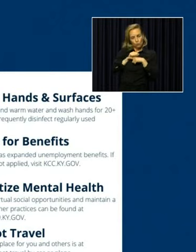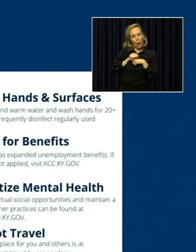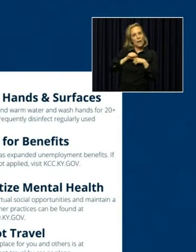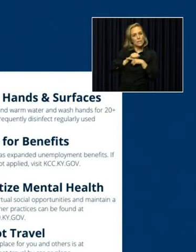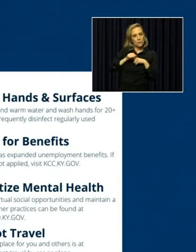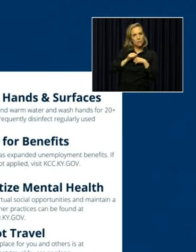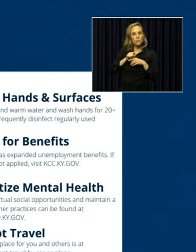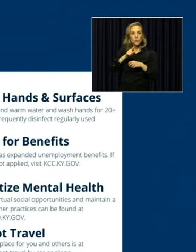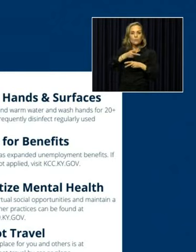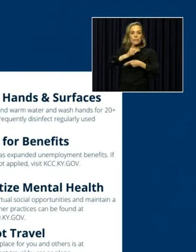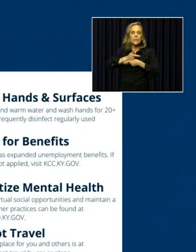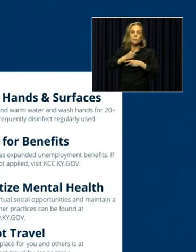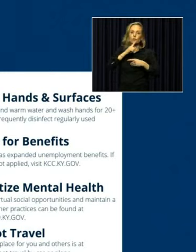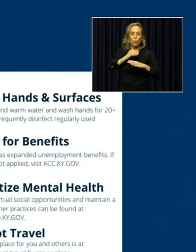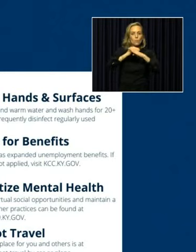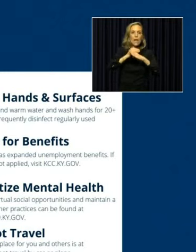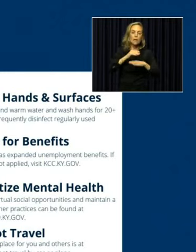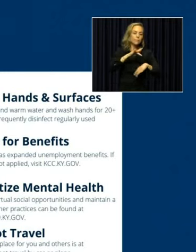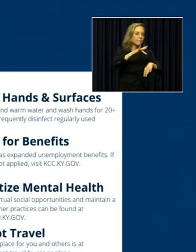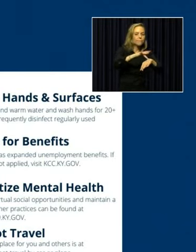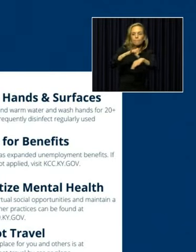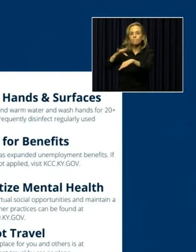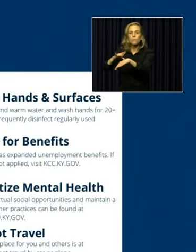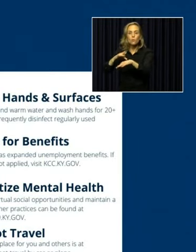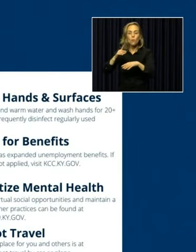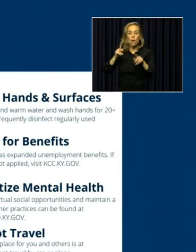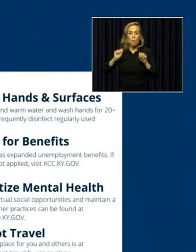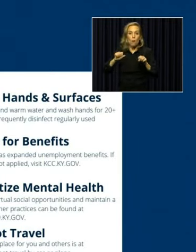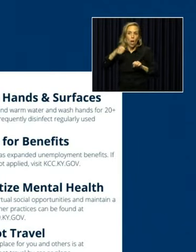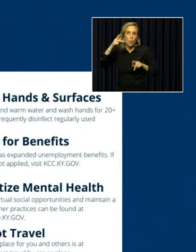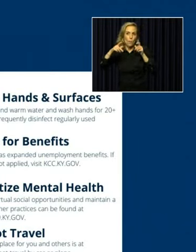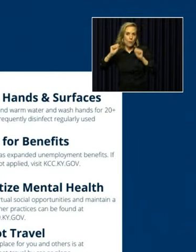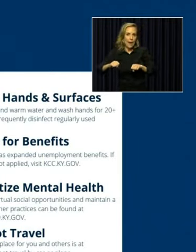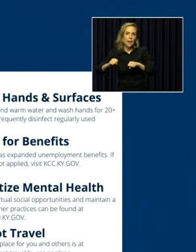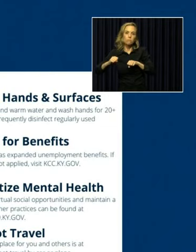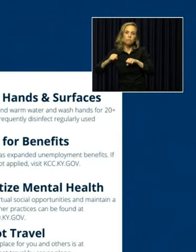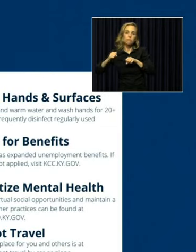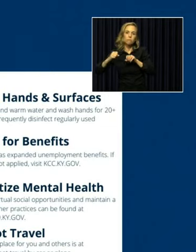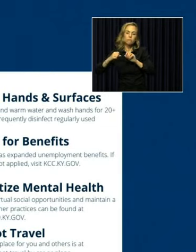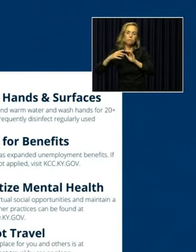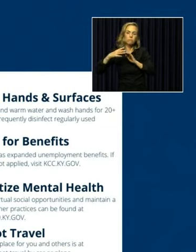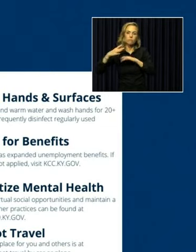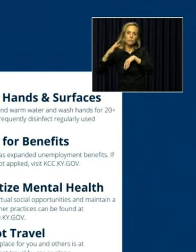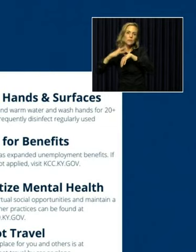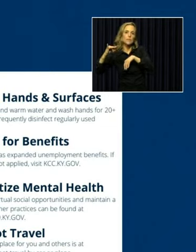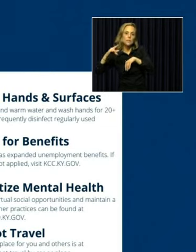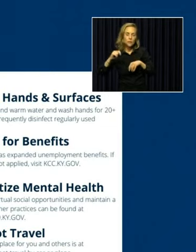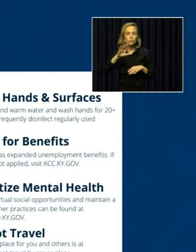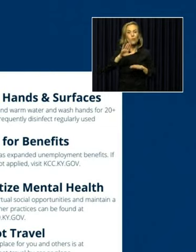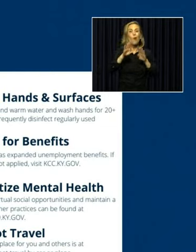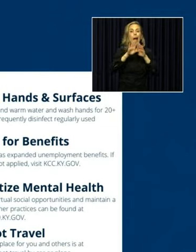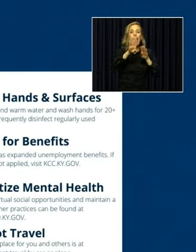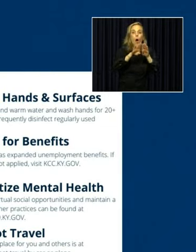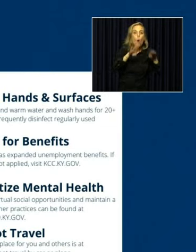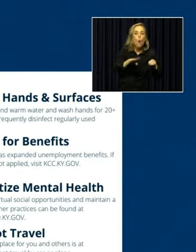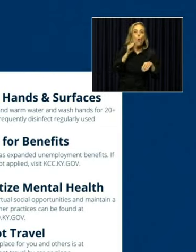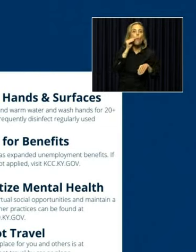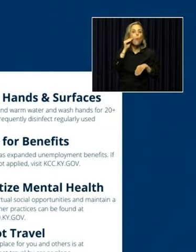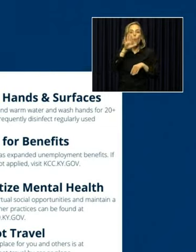WE'RE GOING TO HAVE SOMEBODY COME IN THIS NEXT WEEK AND TALK ESPECIALLY TO OUR SENIORS AS WELL. I KNOW IT'S GOT TO BE